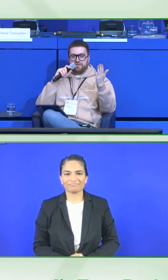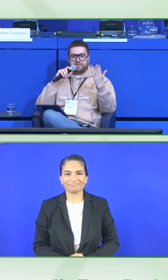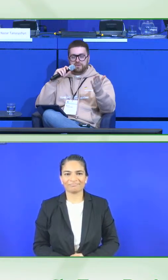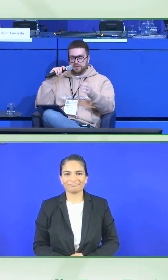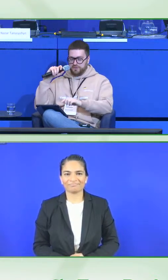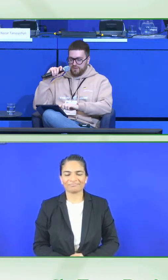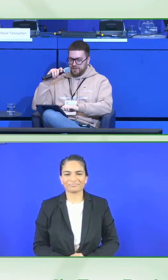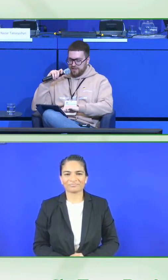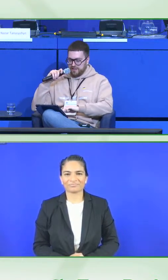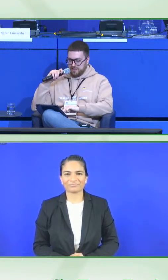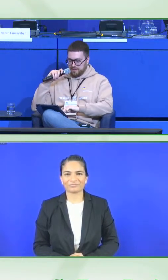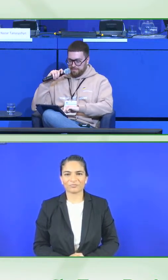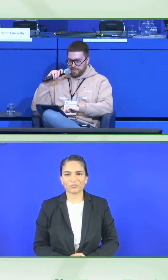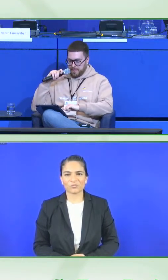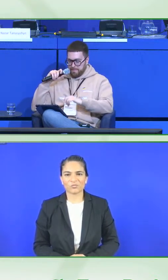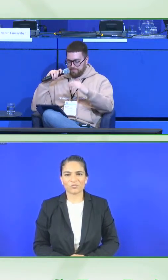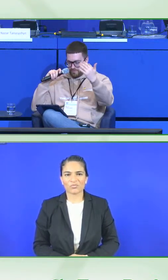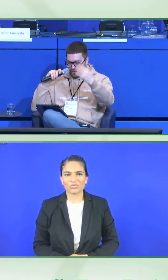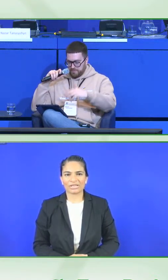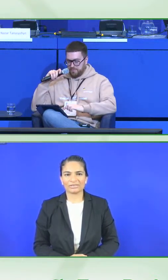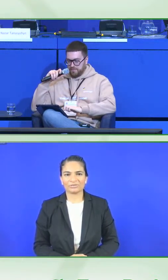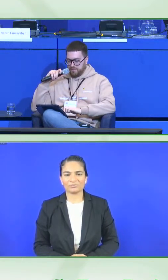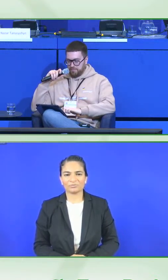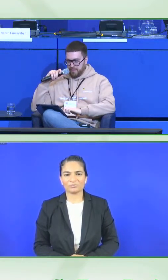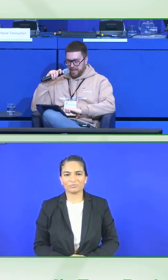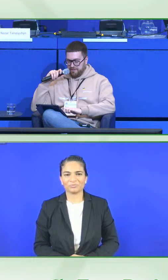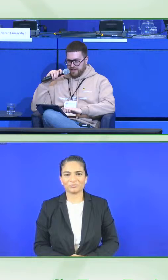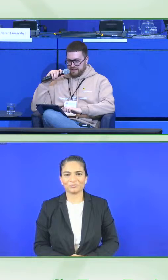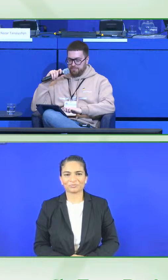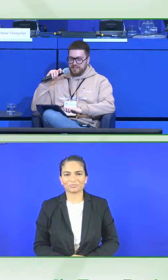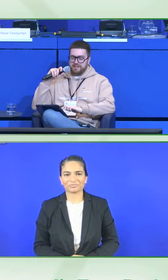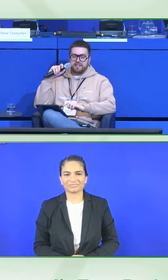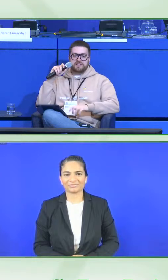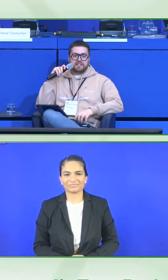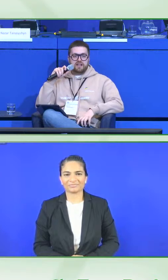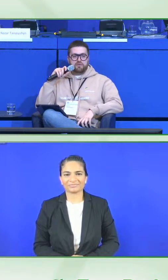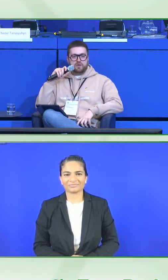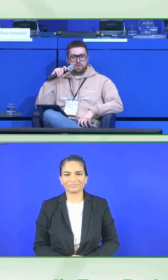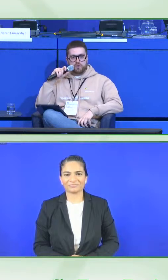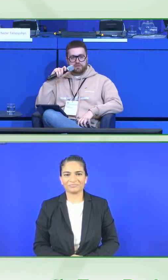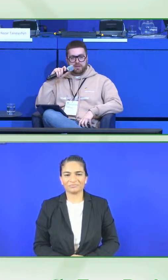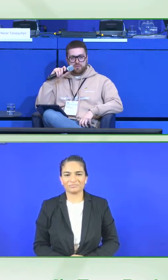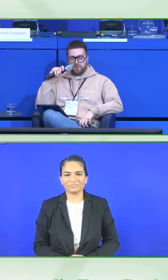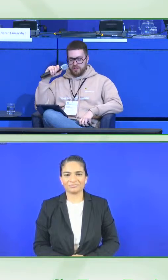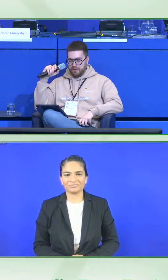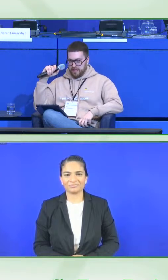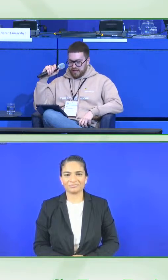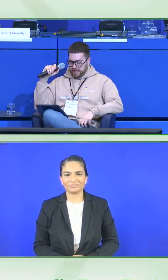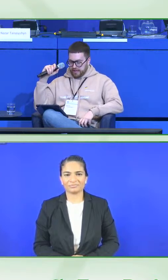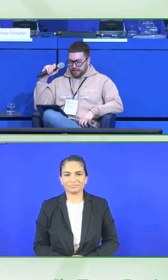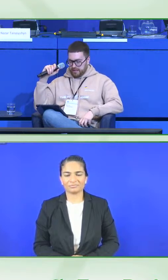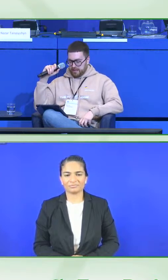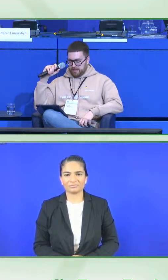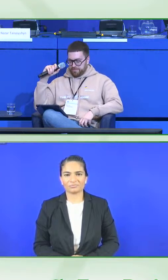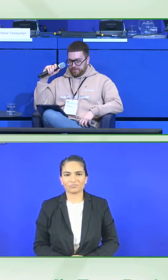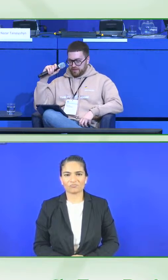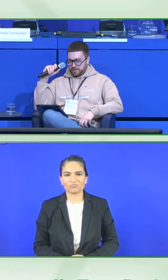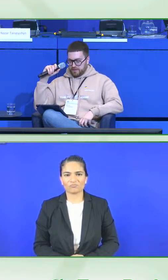The system combines the unified social register, which is a register that is made up of 16